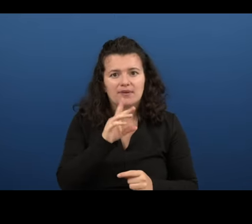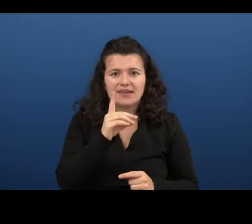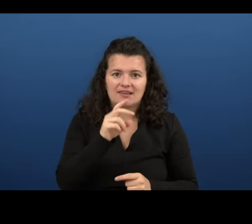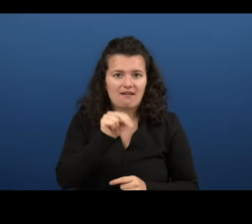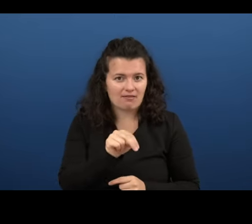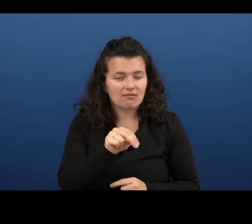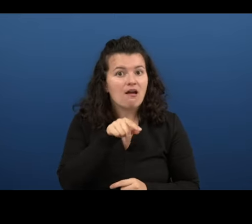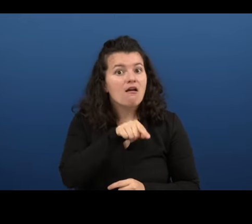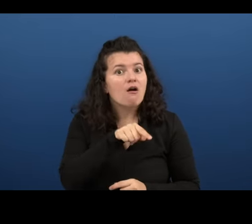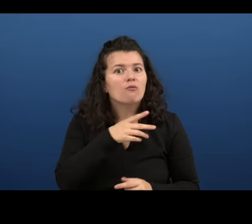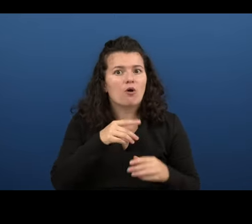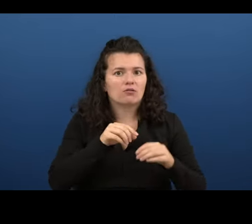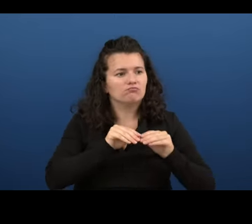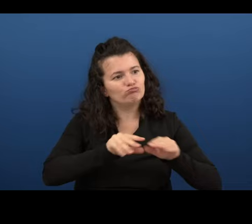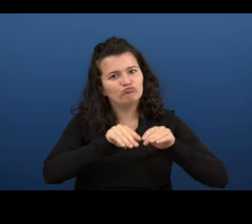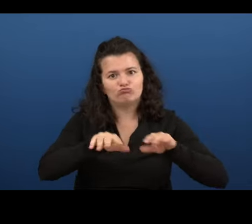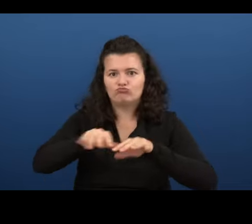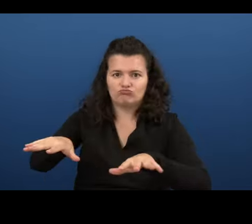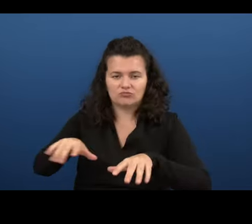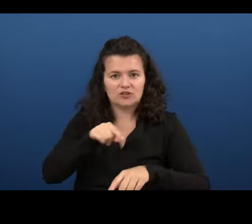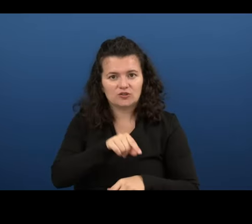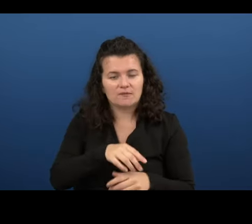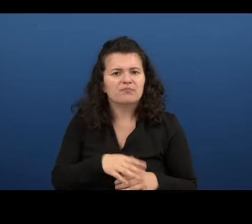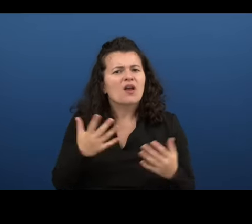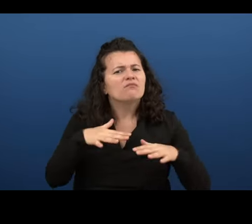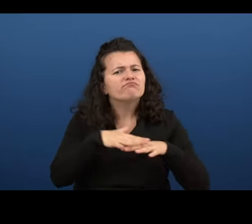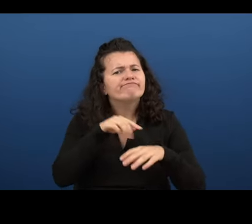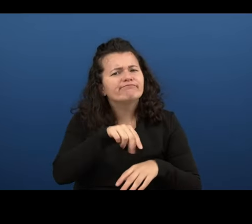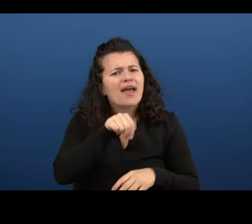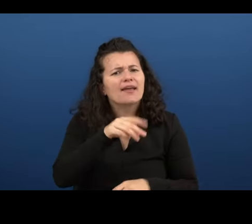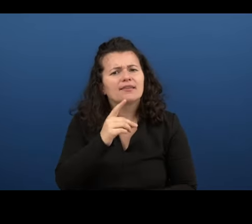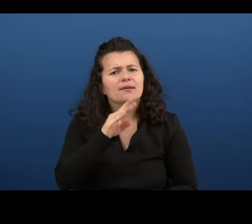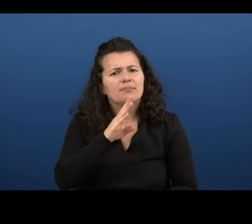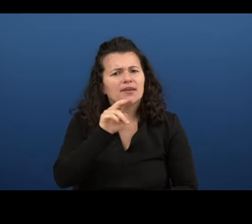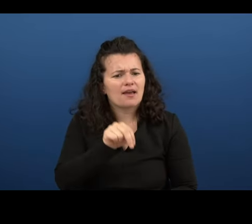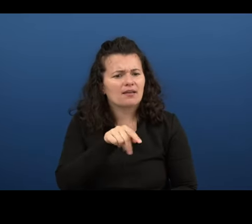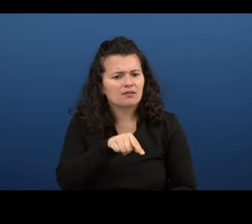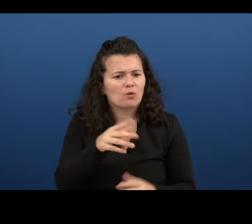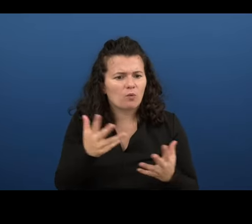These networks are employer left forums, gathering companies and other relevant stakeholders